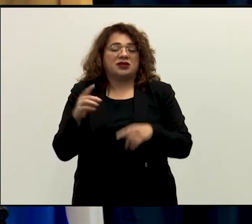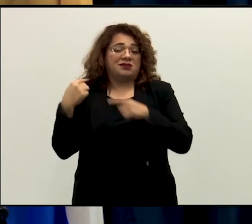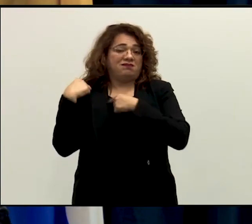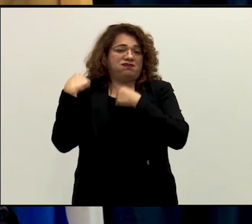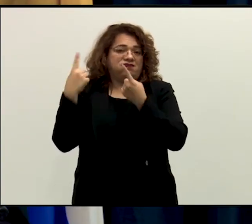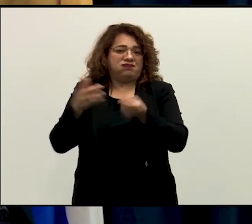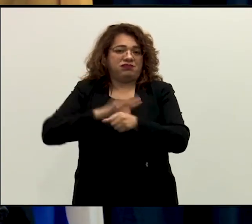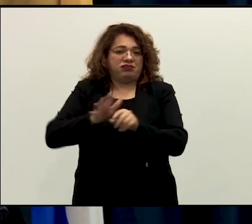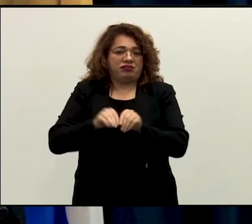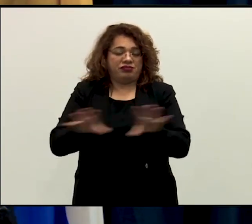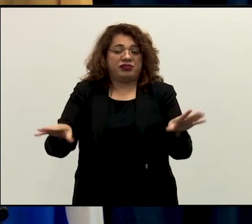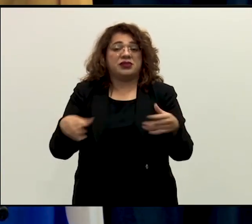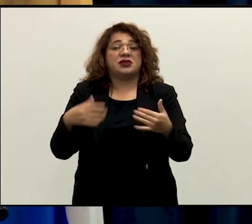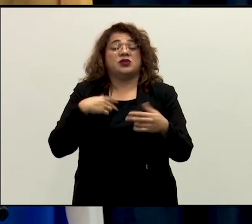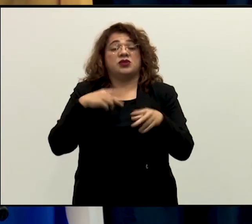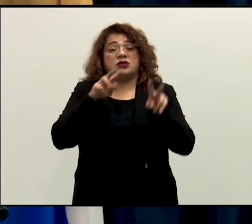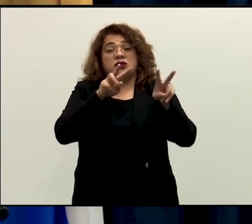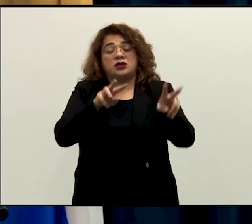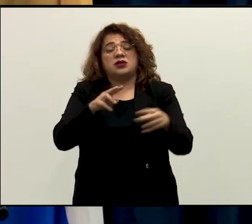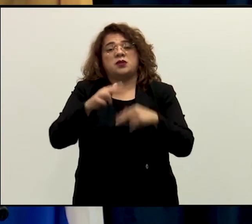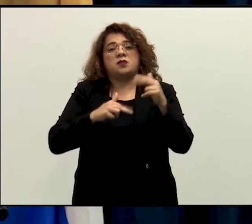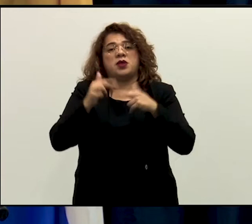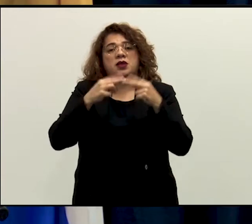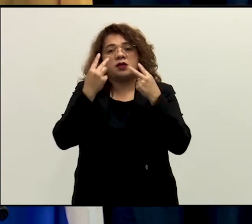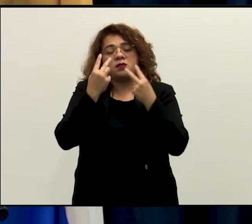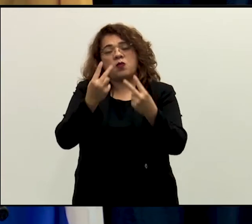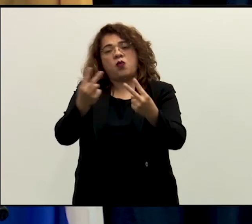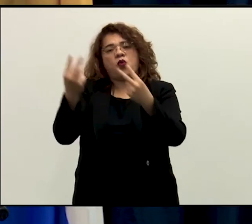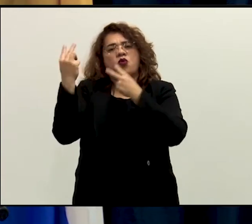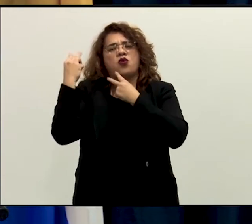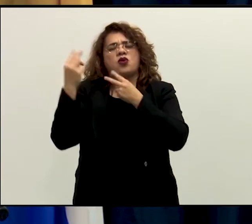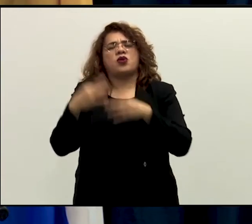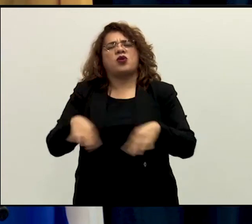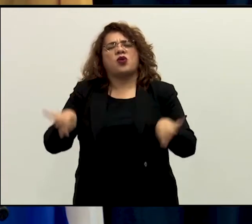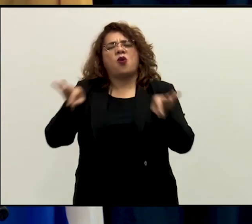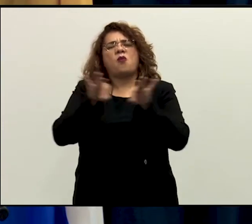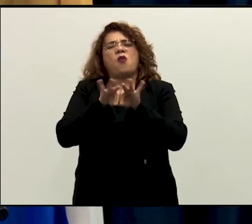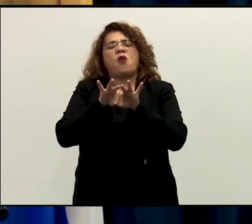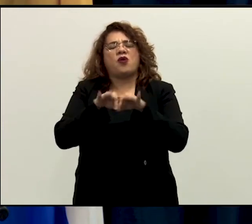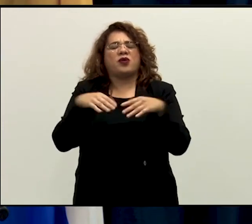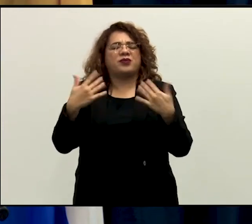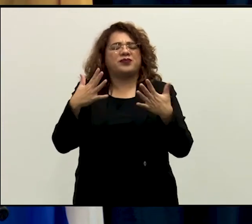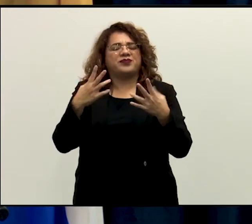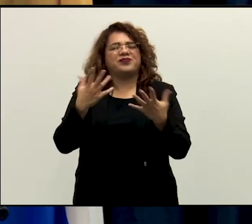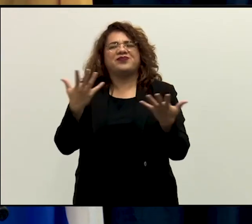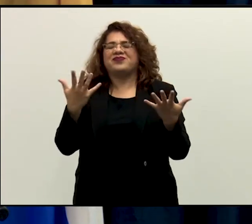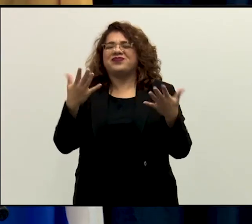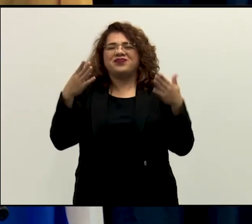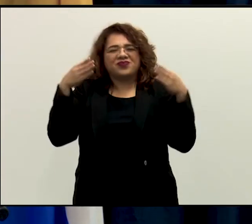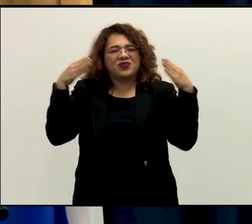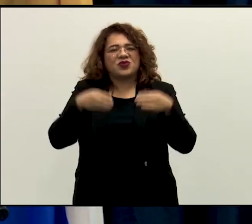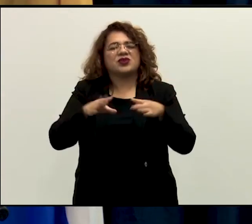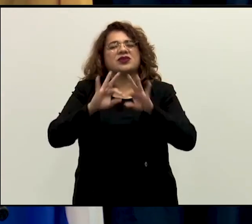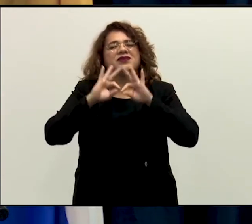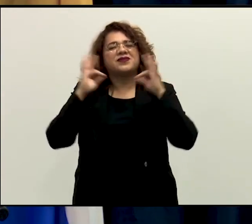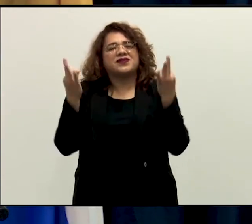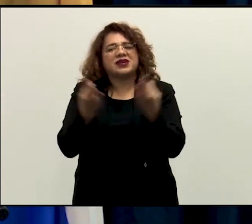in our city at a really important place which will hopefully center families, health heroes,